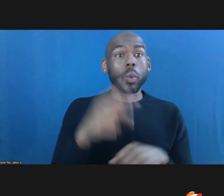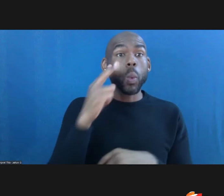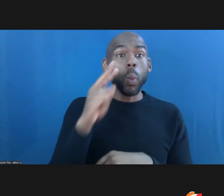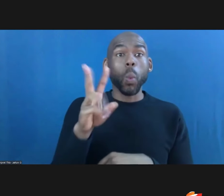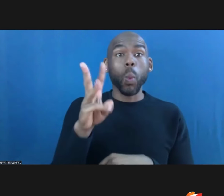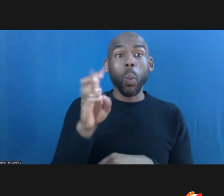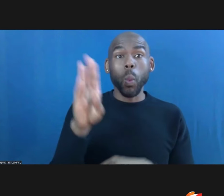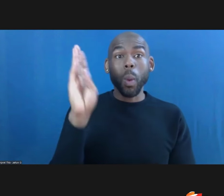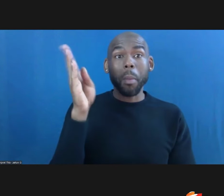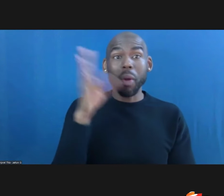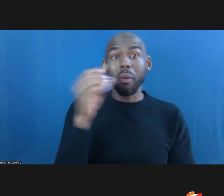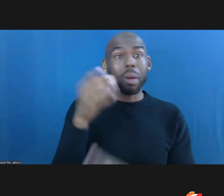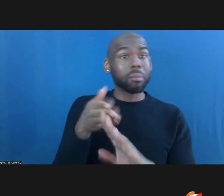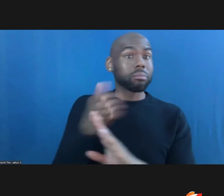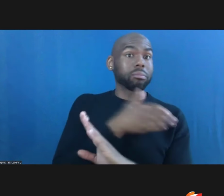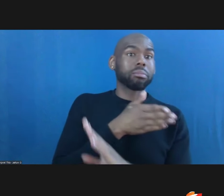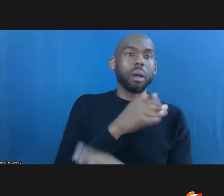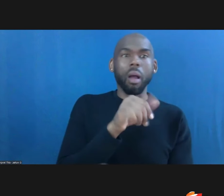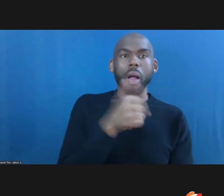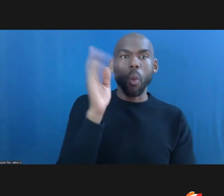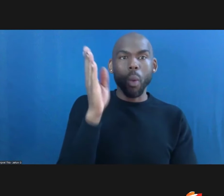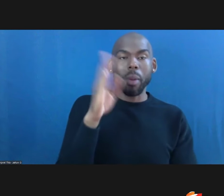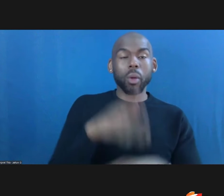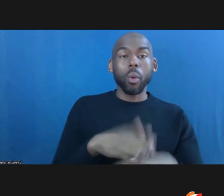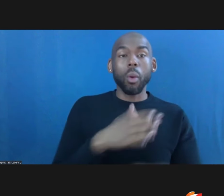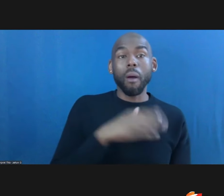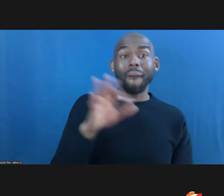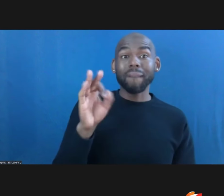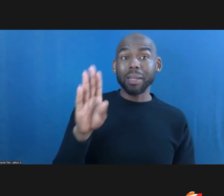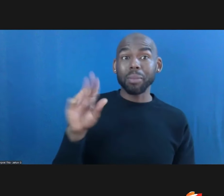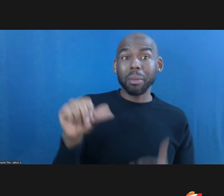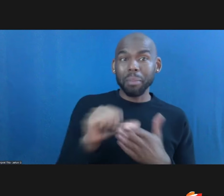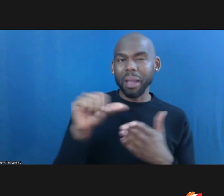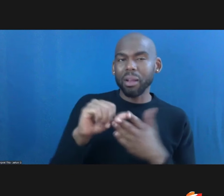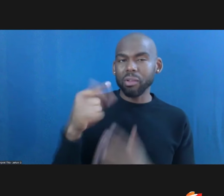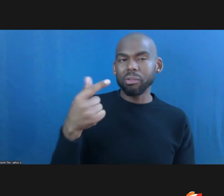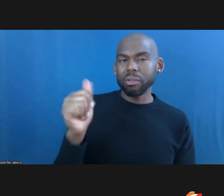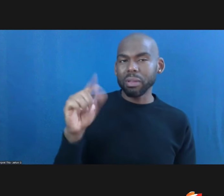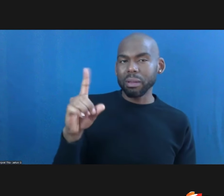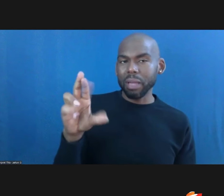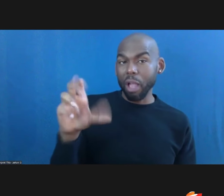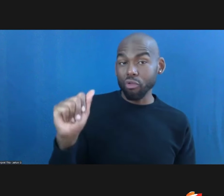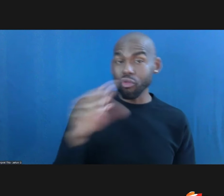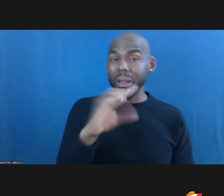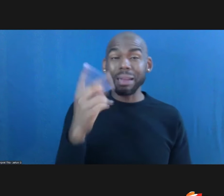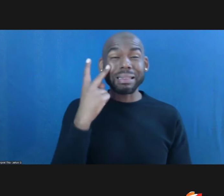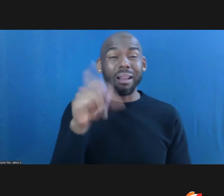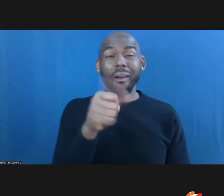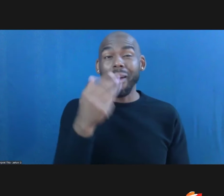webinars on our GADRA Facebook page, as well as review other material on our GADRA Twitter